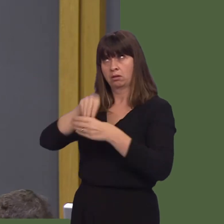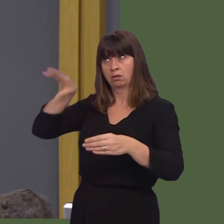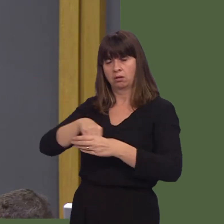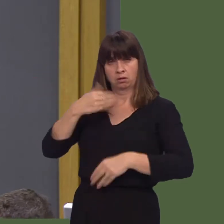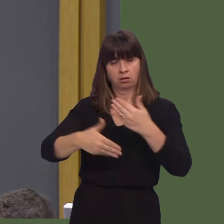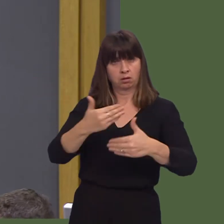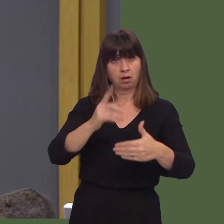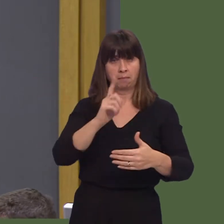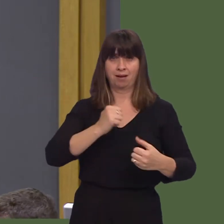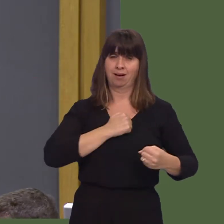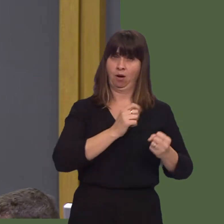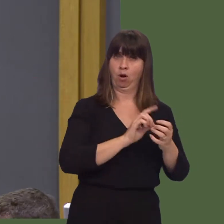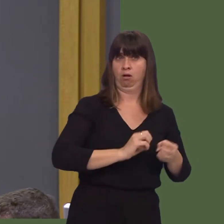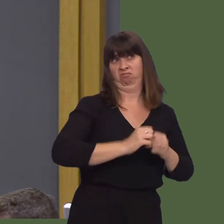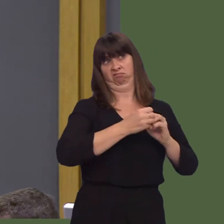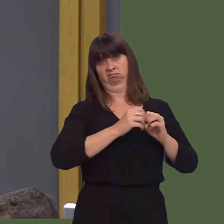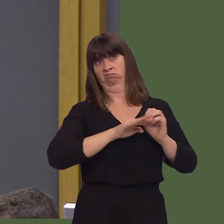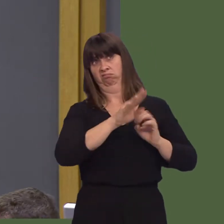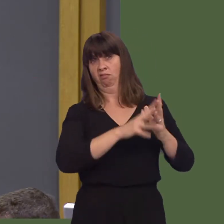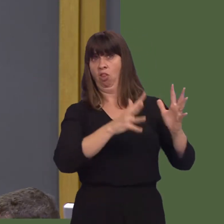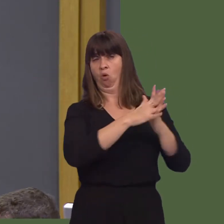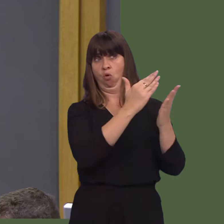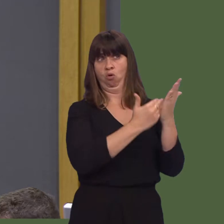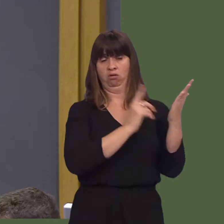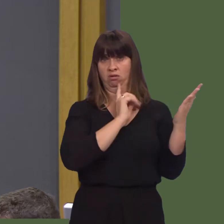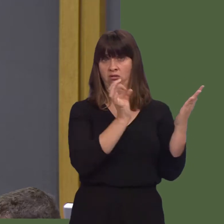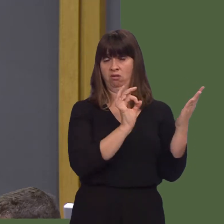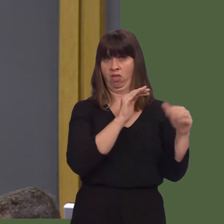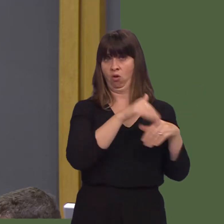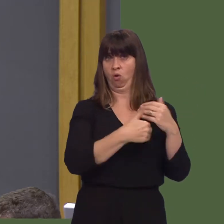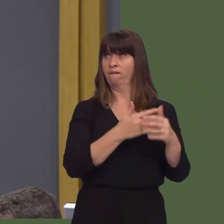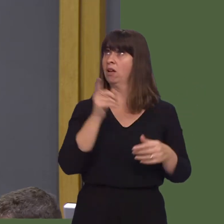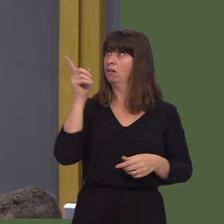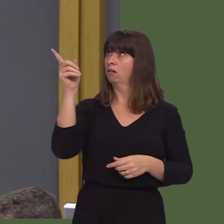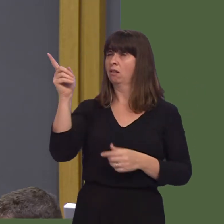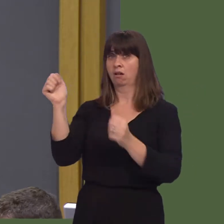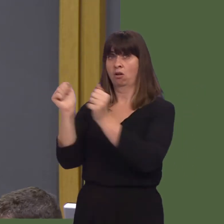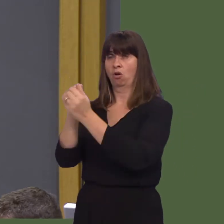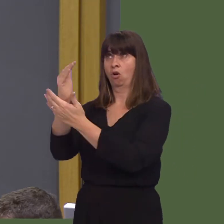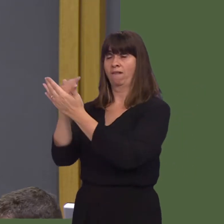provide a means of operating when rights under the convention are not adhered to.